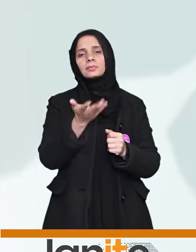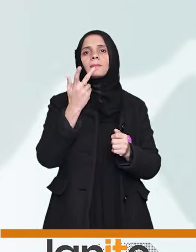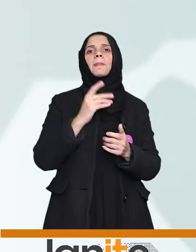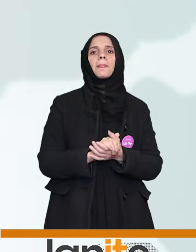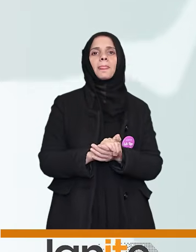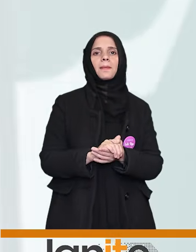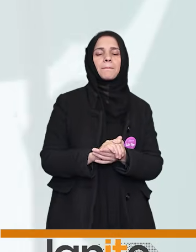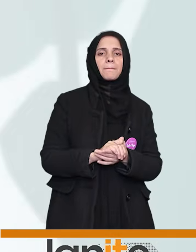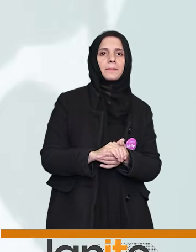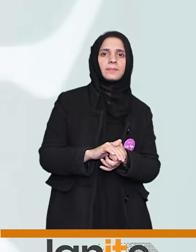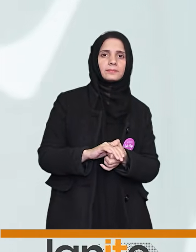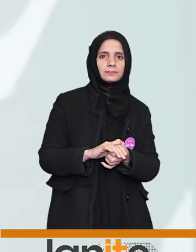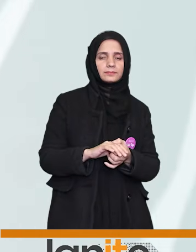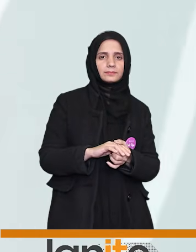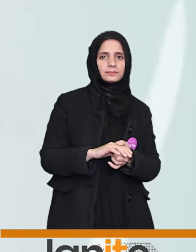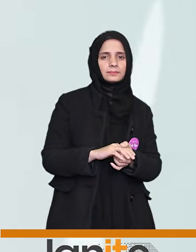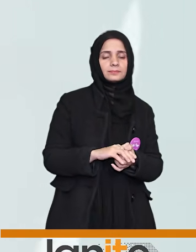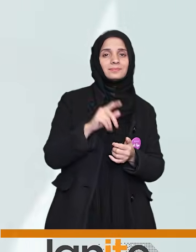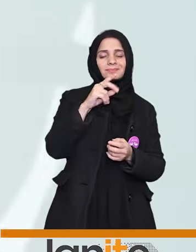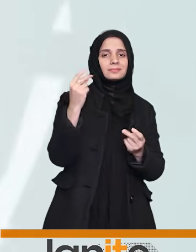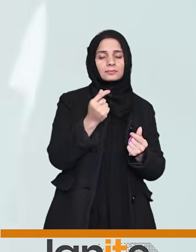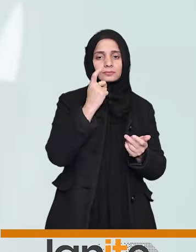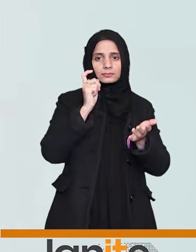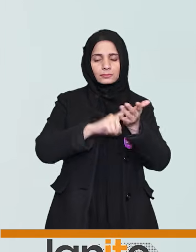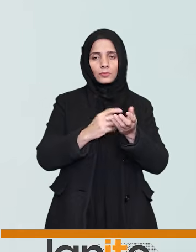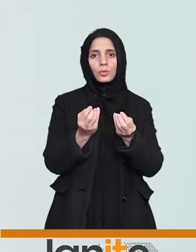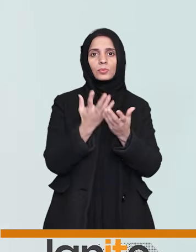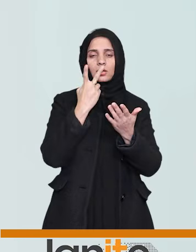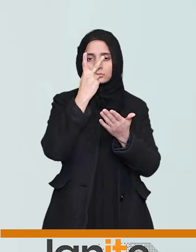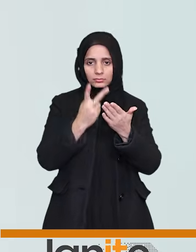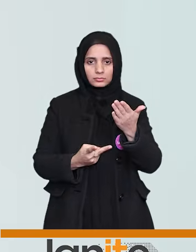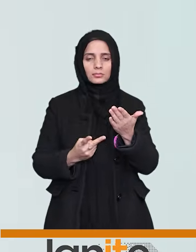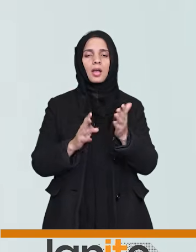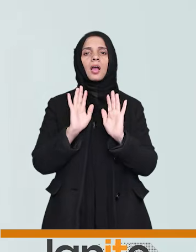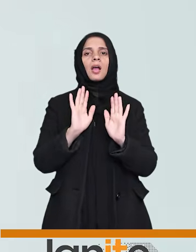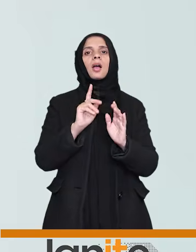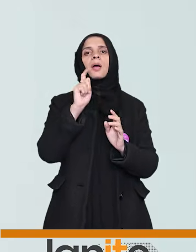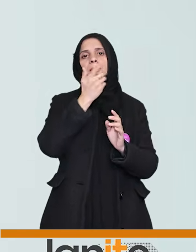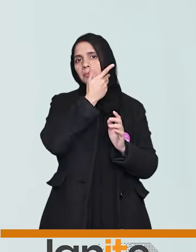You can immediately use the app and sign in on to your freelance.com account